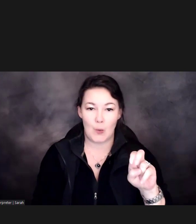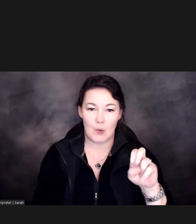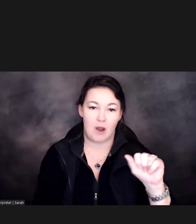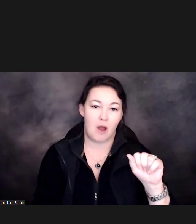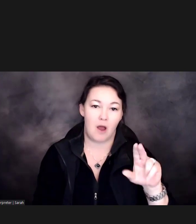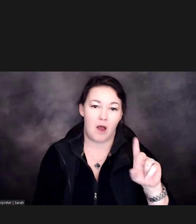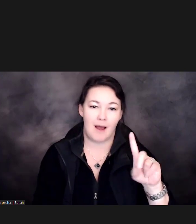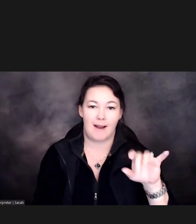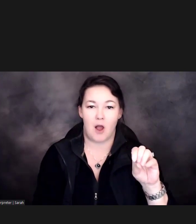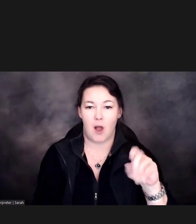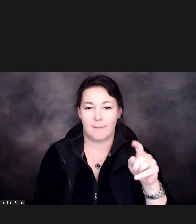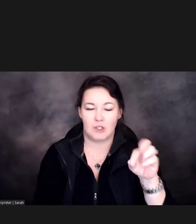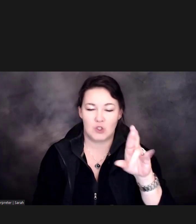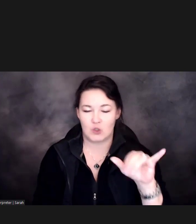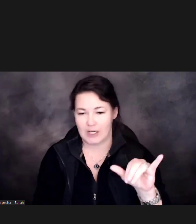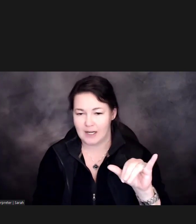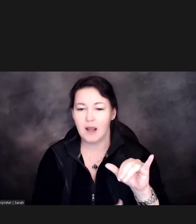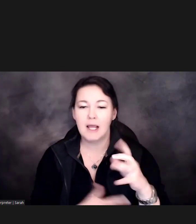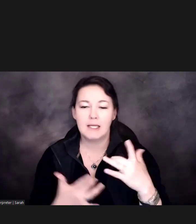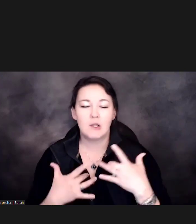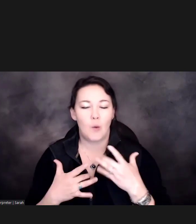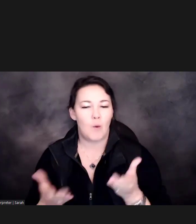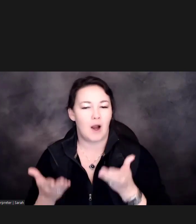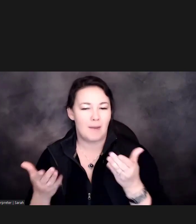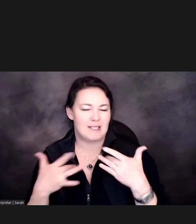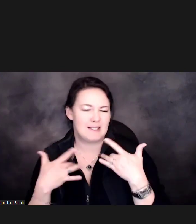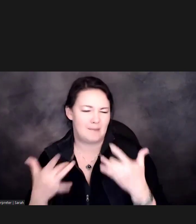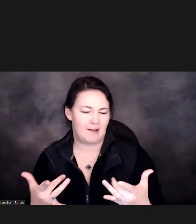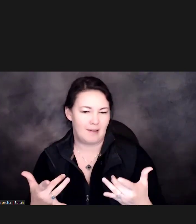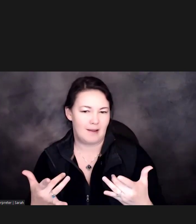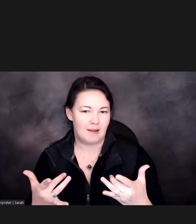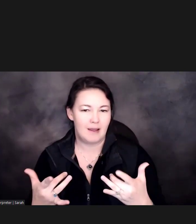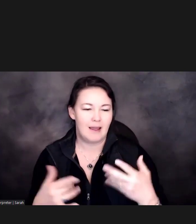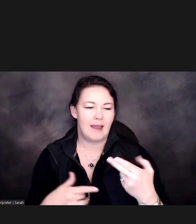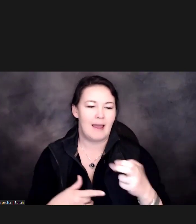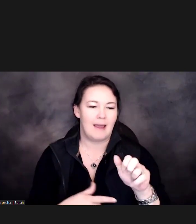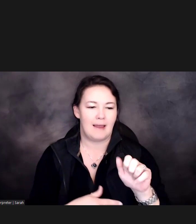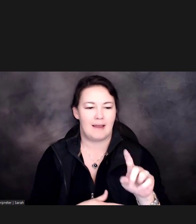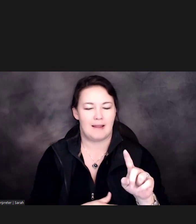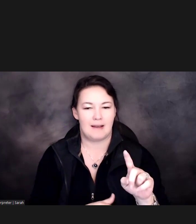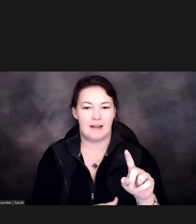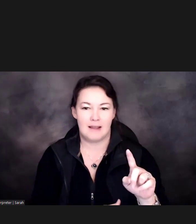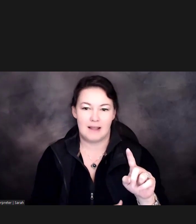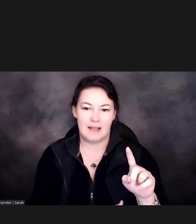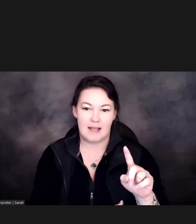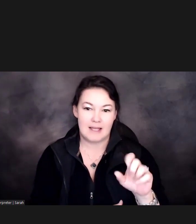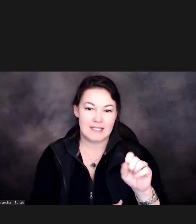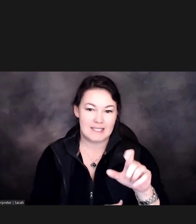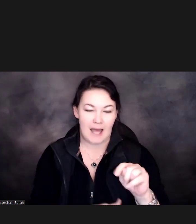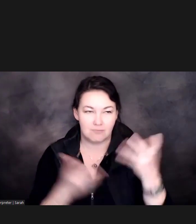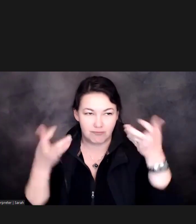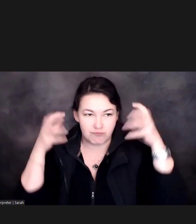recommended method for this age group. This is the headset screening where the child raises a hand or